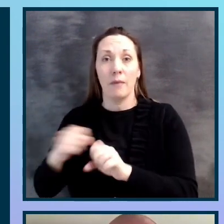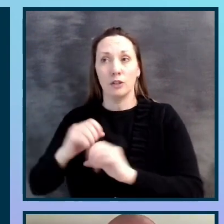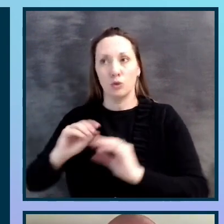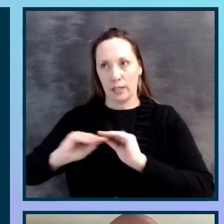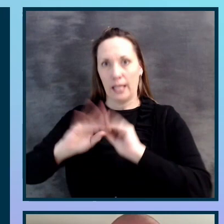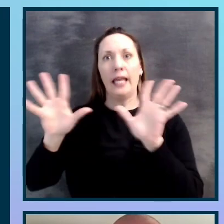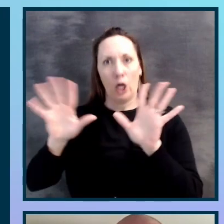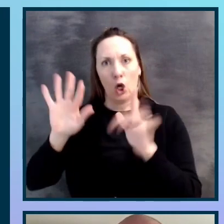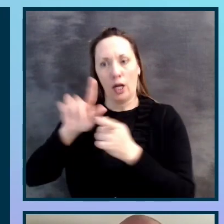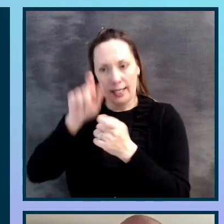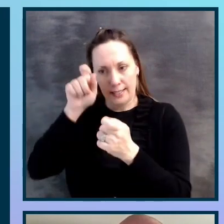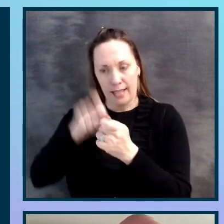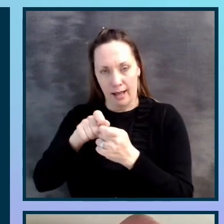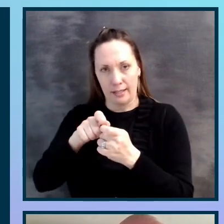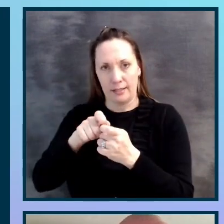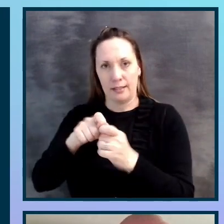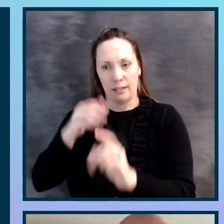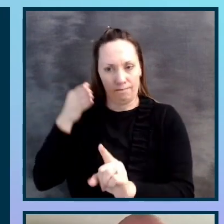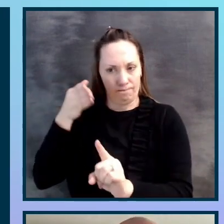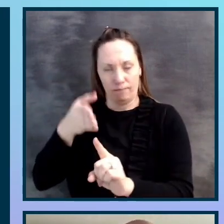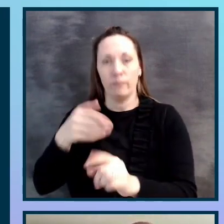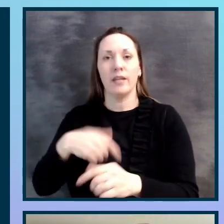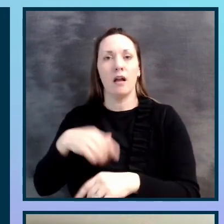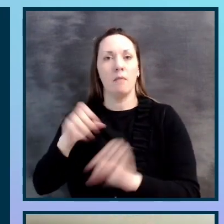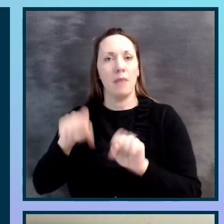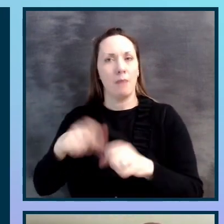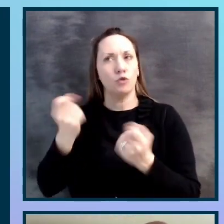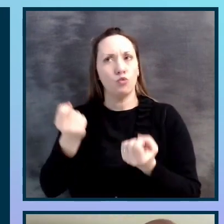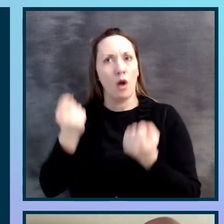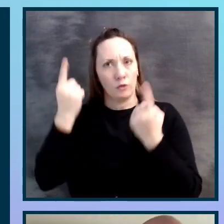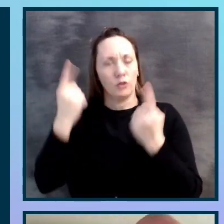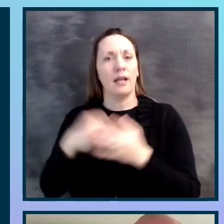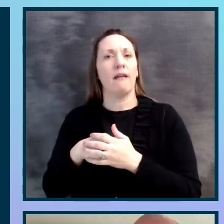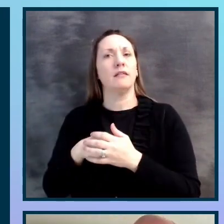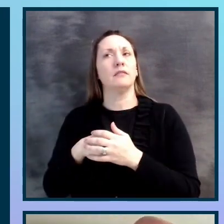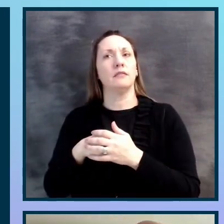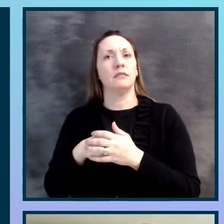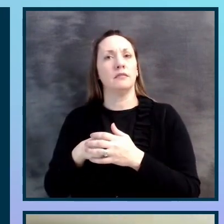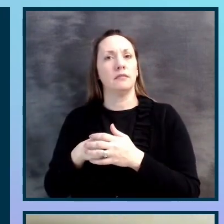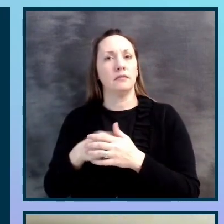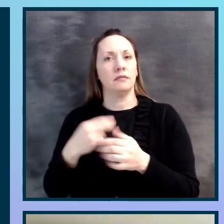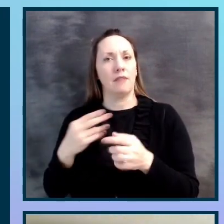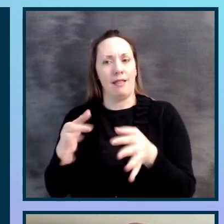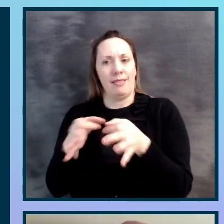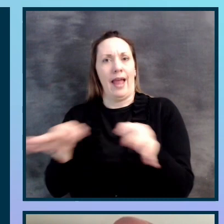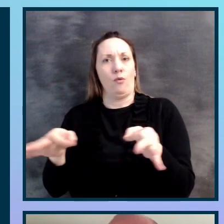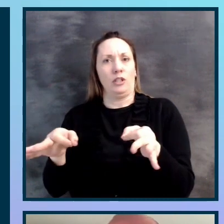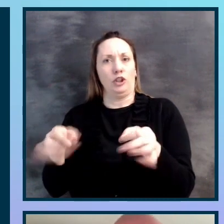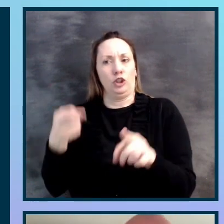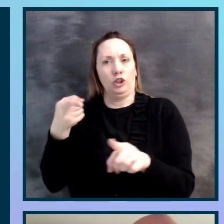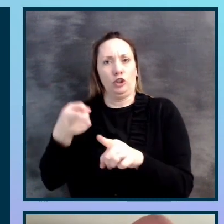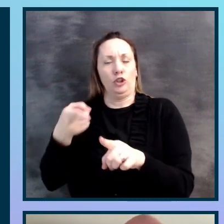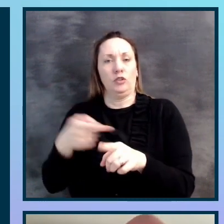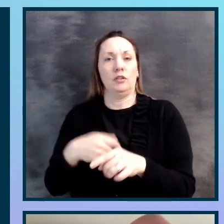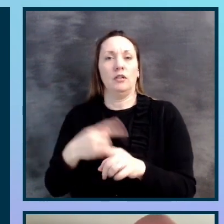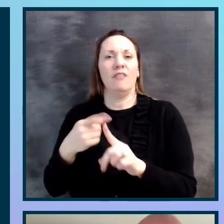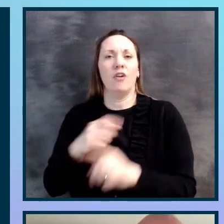and straightforward and understandable, and comprehend-able language and use of language. From a demographic point of view, people would talk